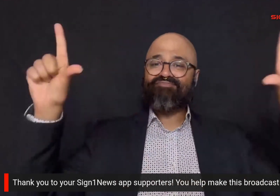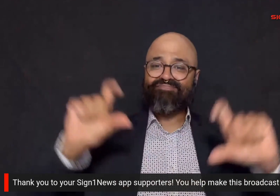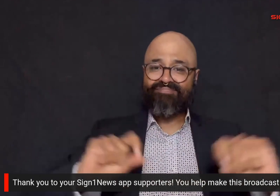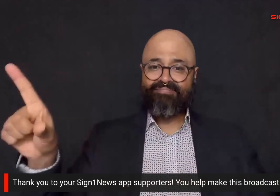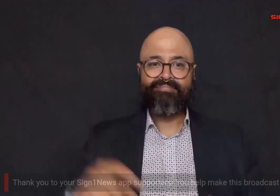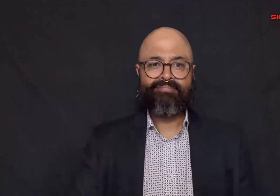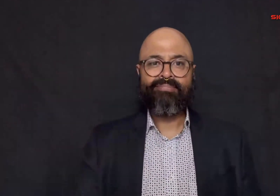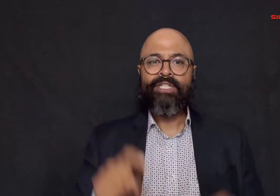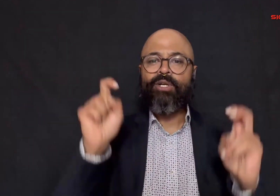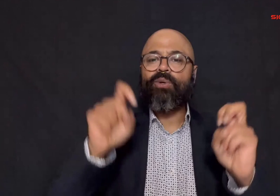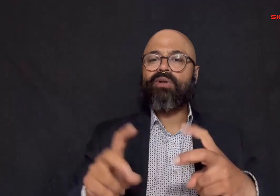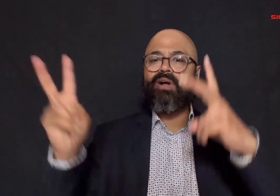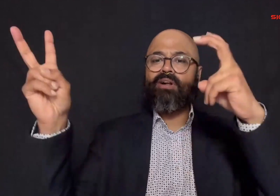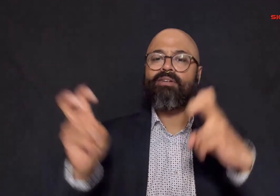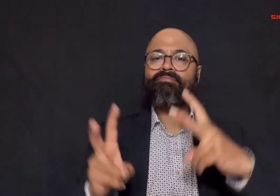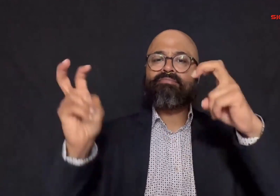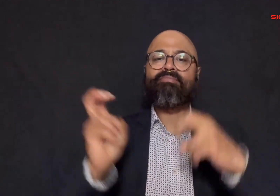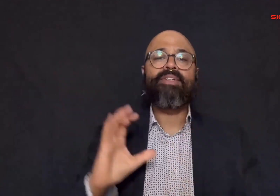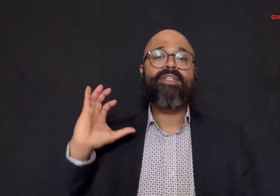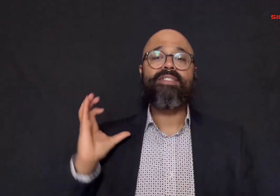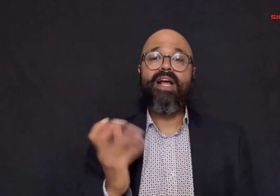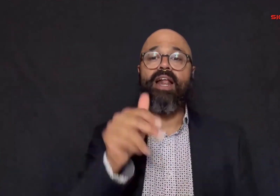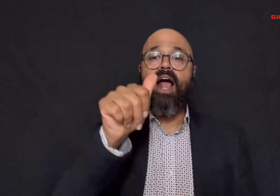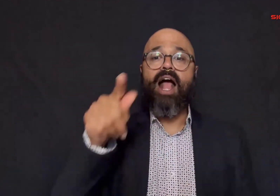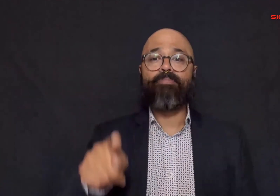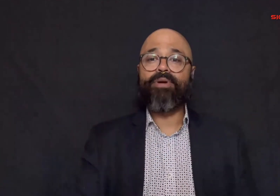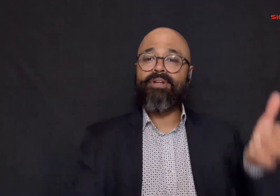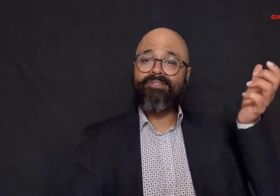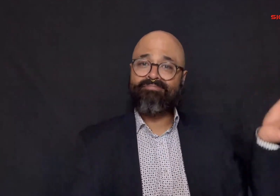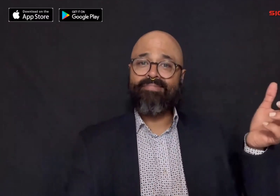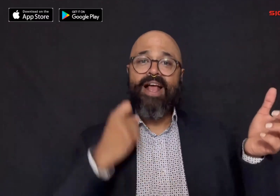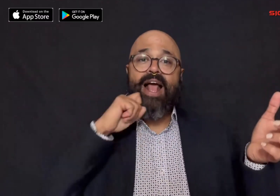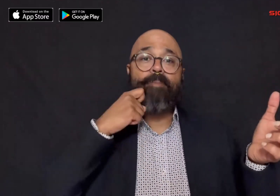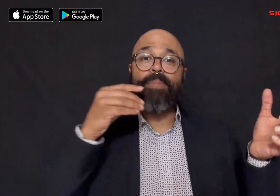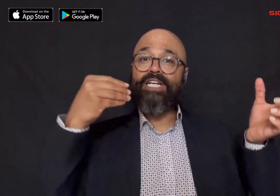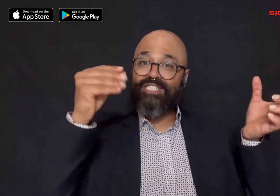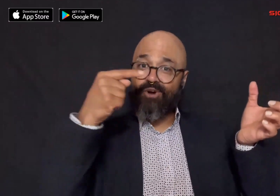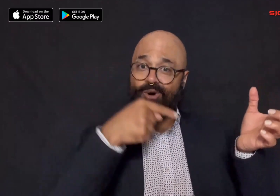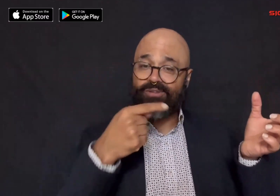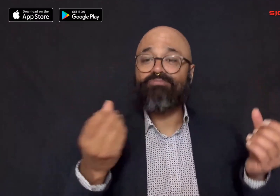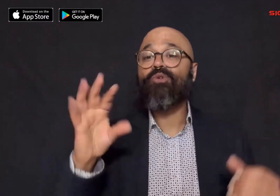you can download the Sign1News app by heading to the app store or Google play